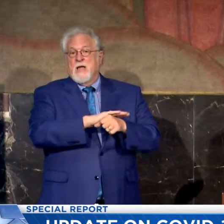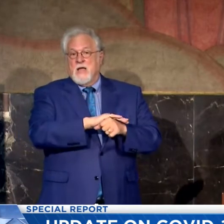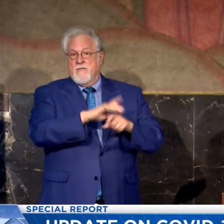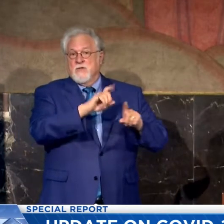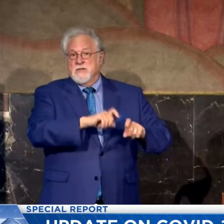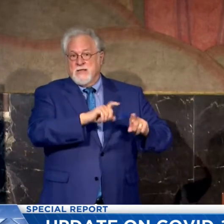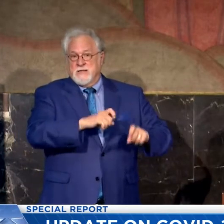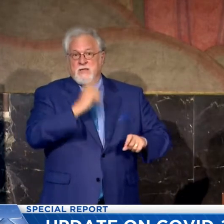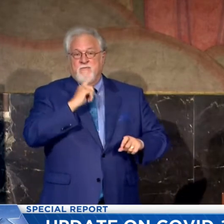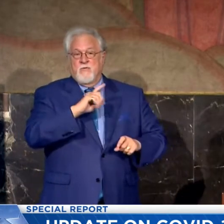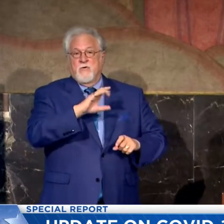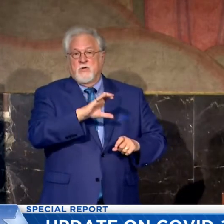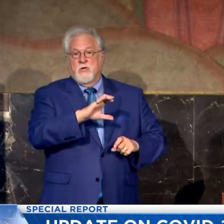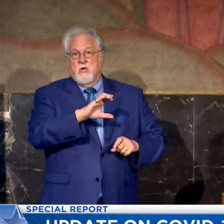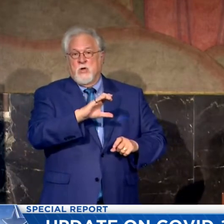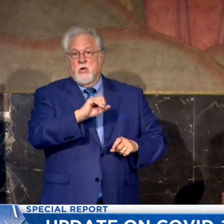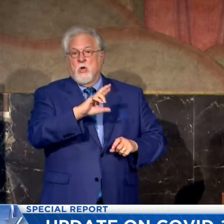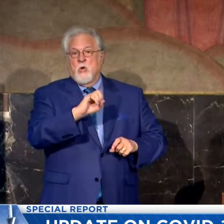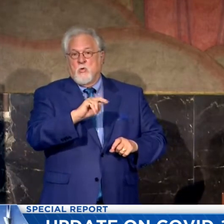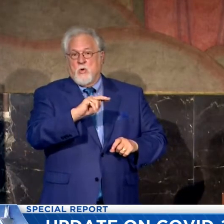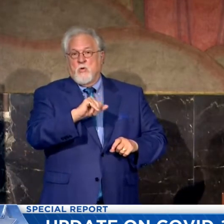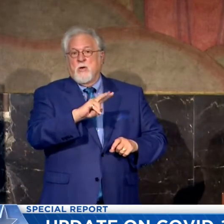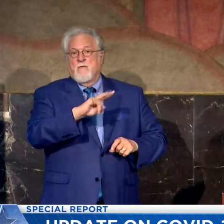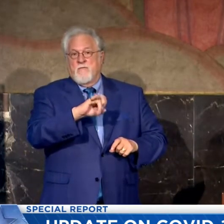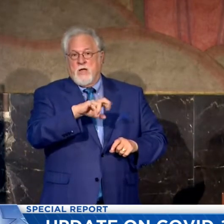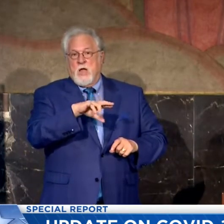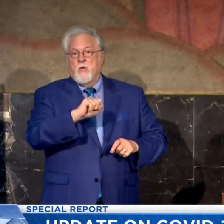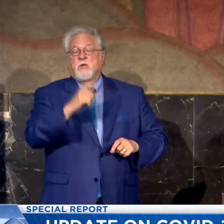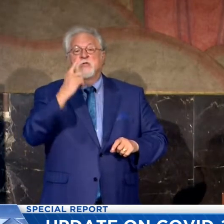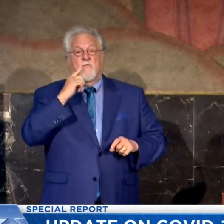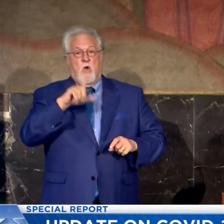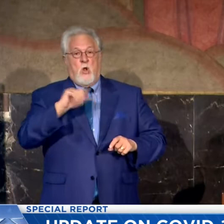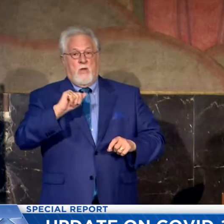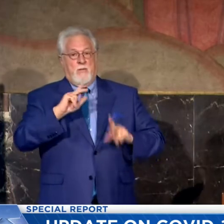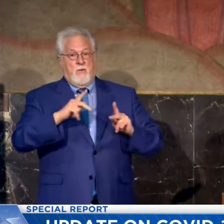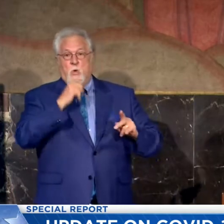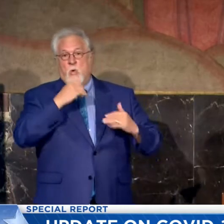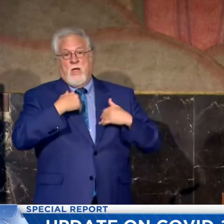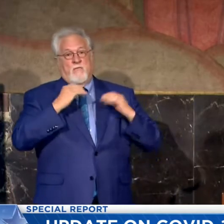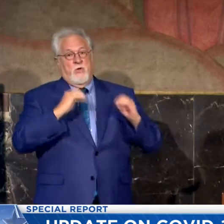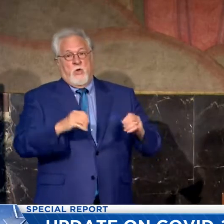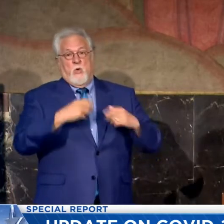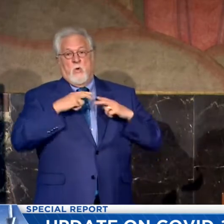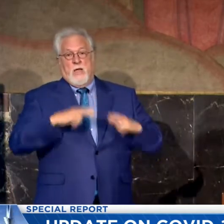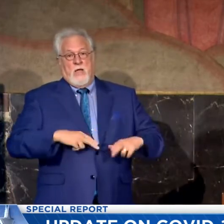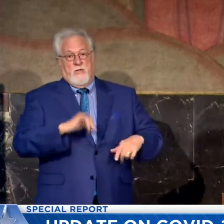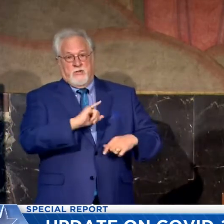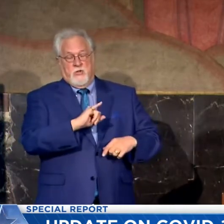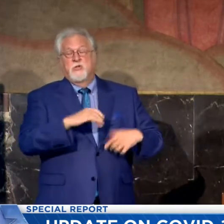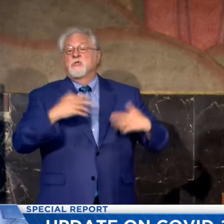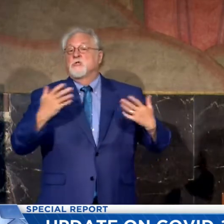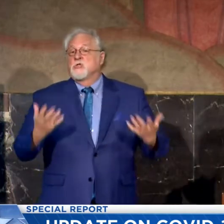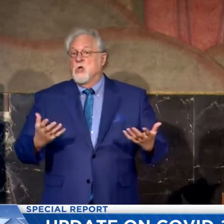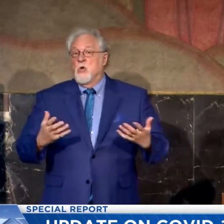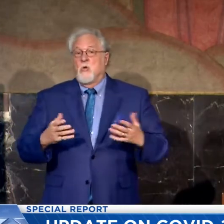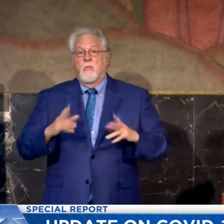IN FACT, OF THE FEDERAL FAMILIES FIRST CORONAVIRUS RESPONSES ACT, MEDICAID AT LOUISIANA WILL COVER TESTING